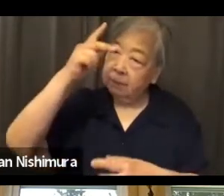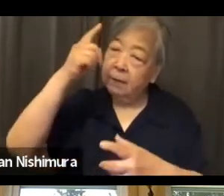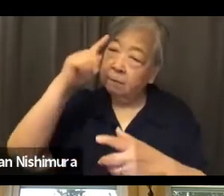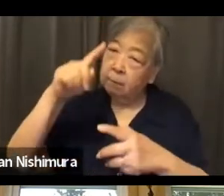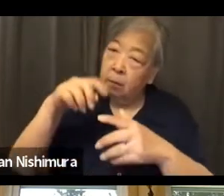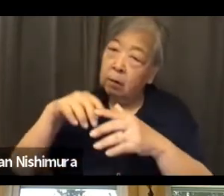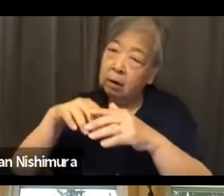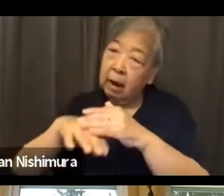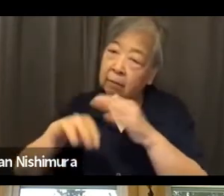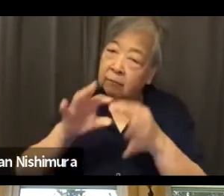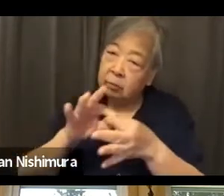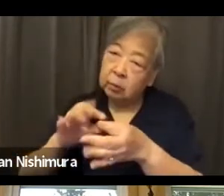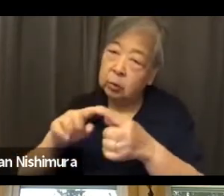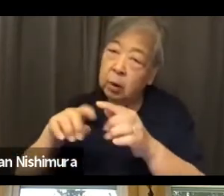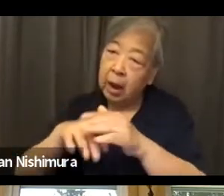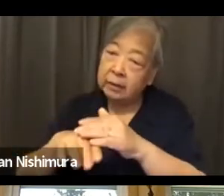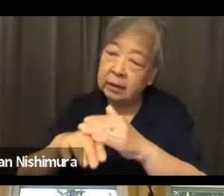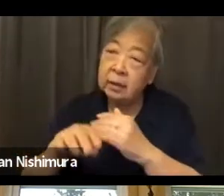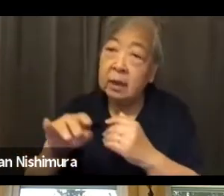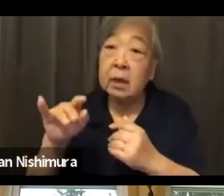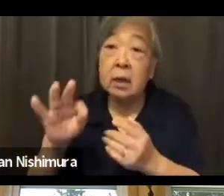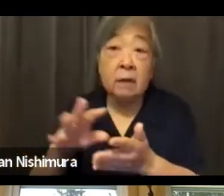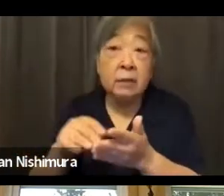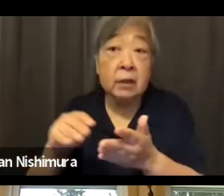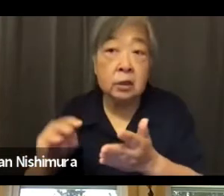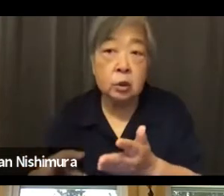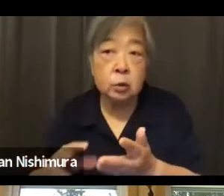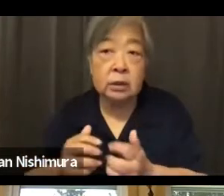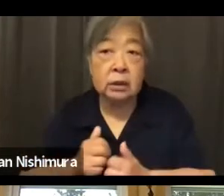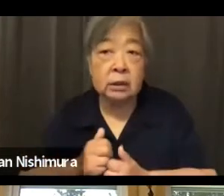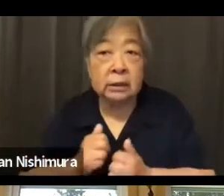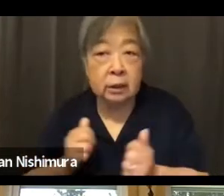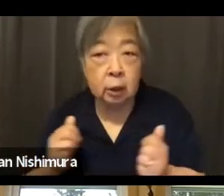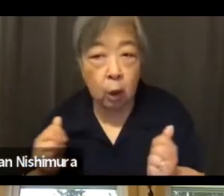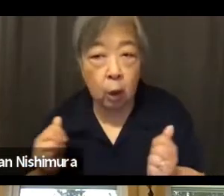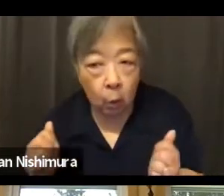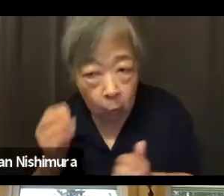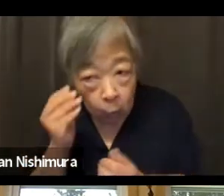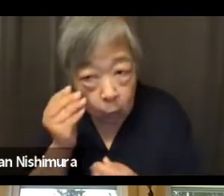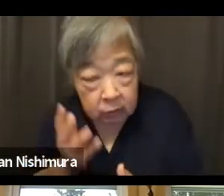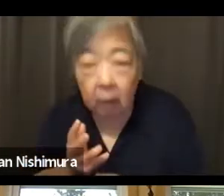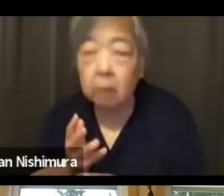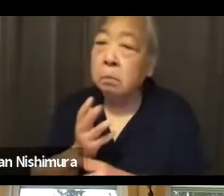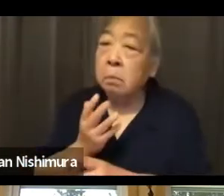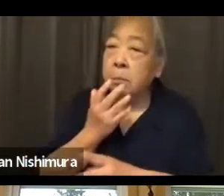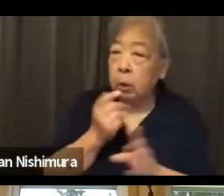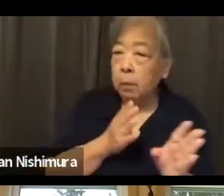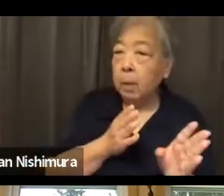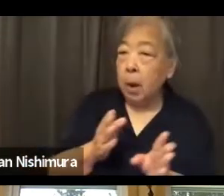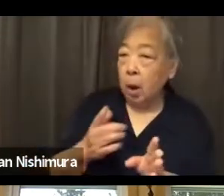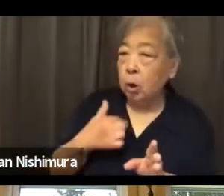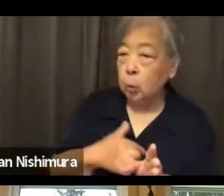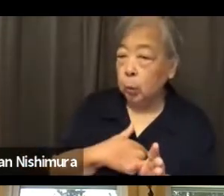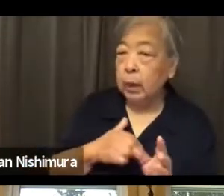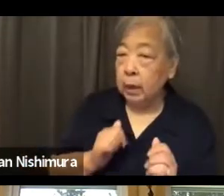The more students disclose, the better prepared we all can be with the student for their experience.